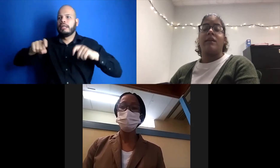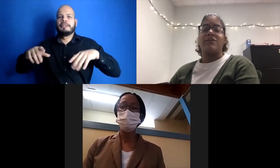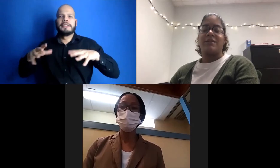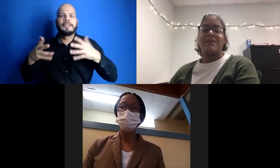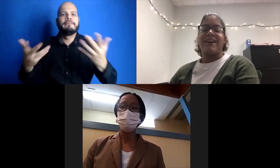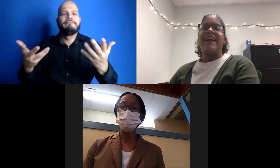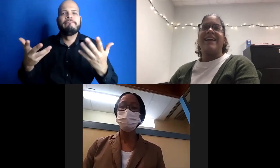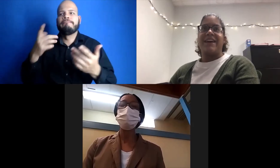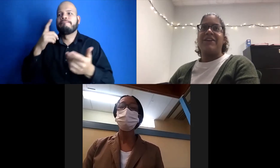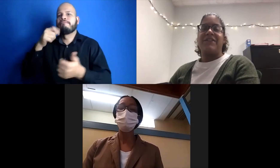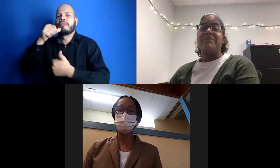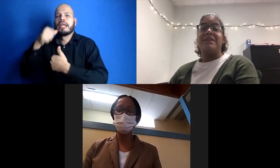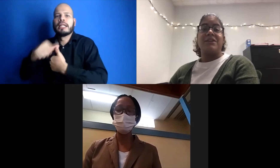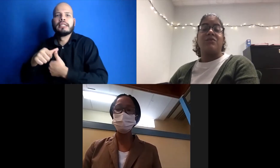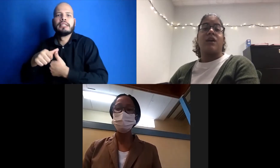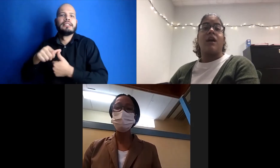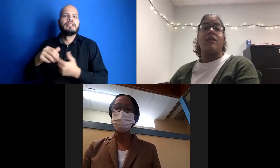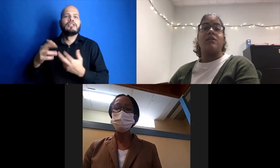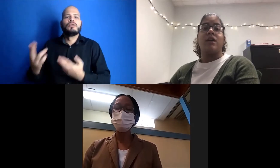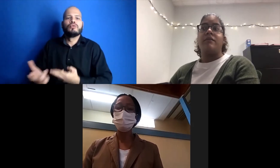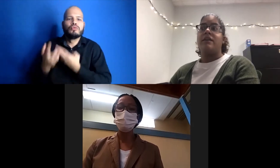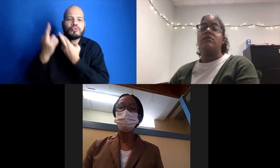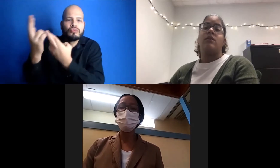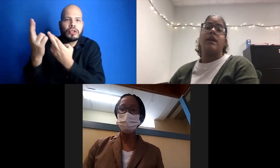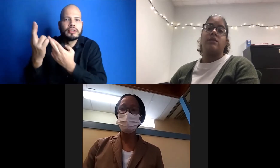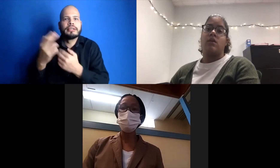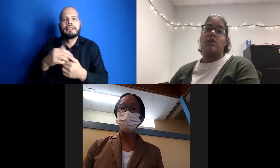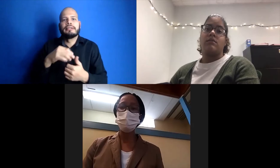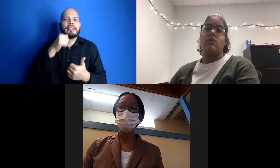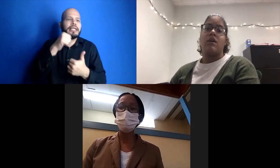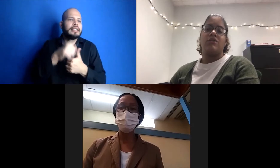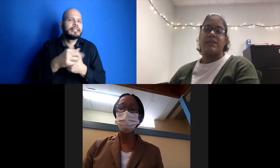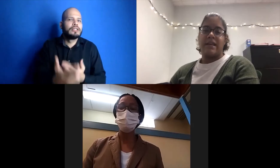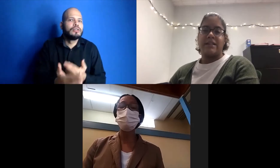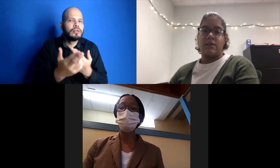I'm sorry a letter a recommendation for college and they don't know anyone who understands them